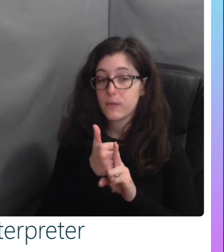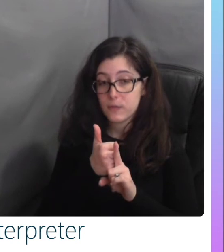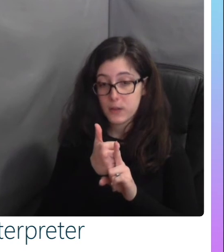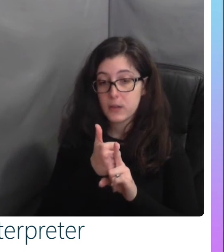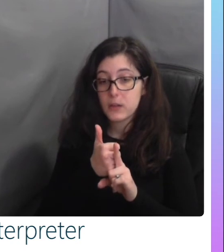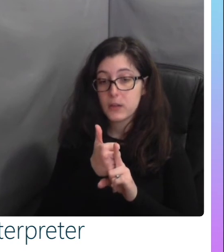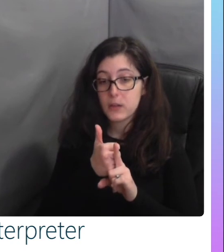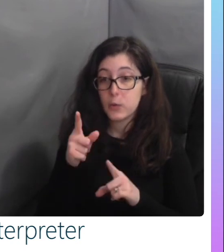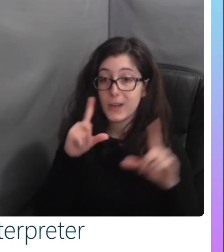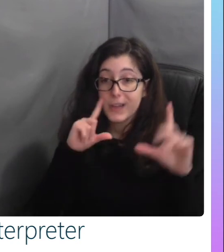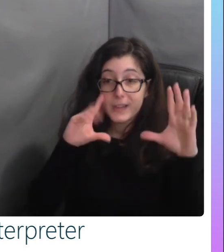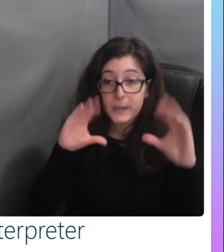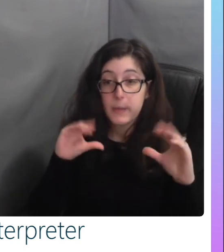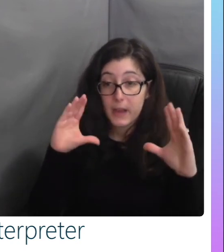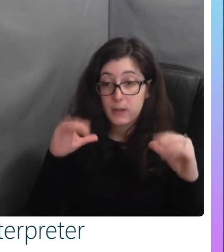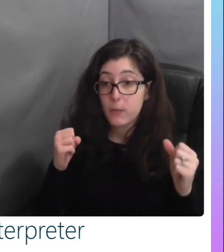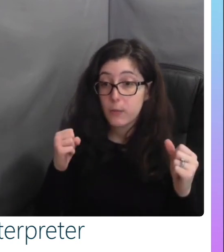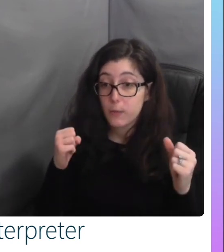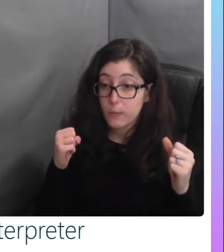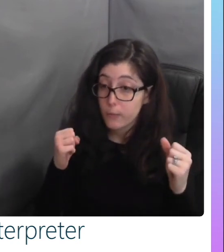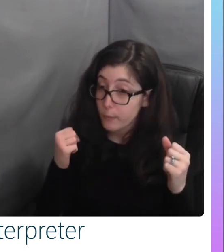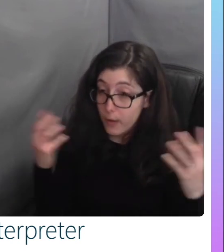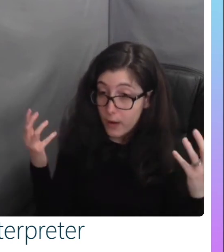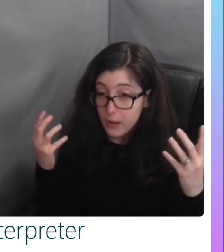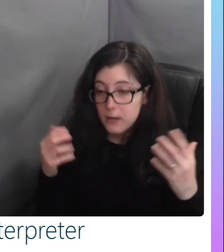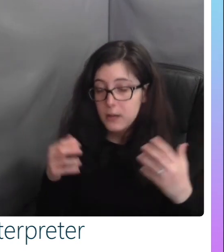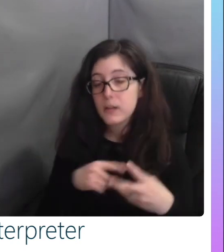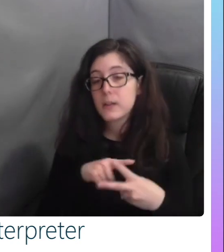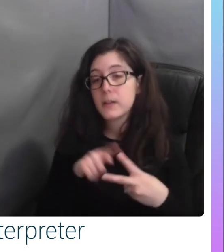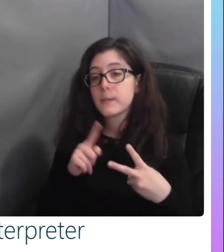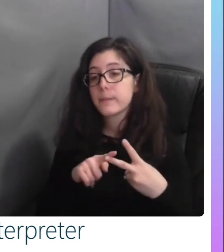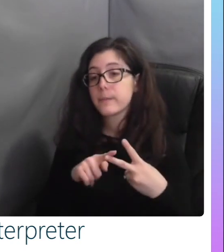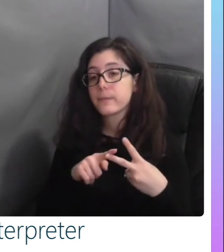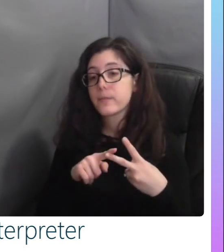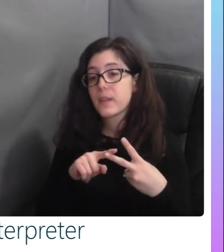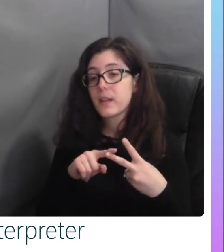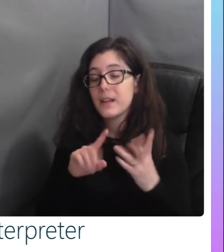that this is an essential term of the contract,